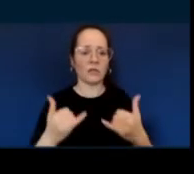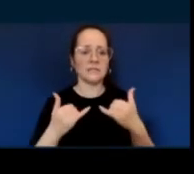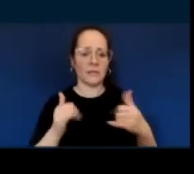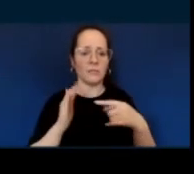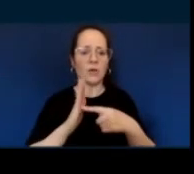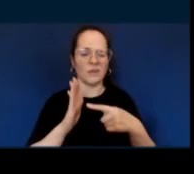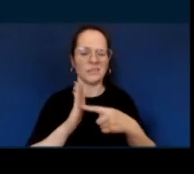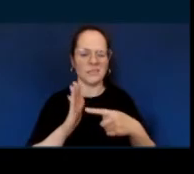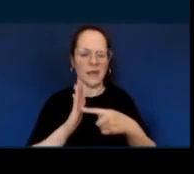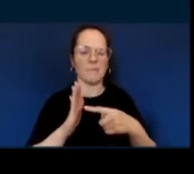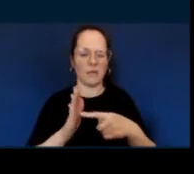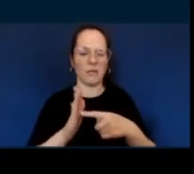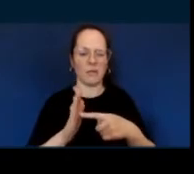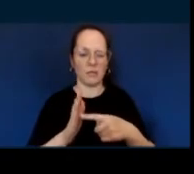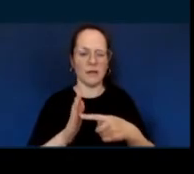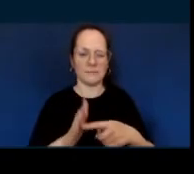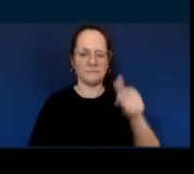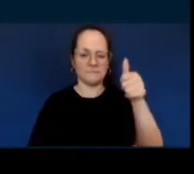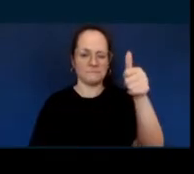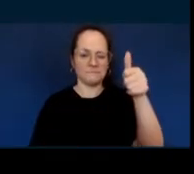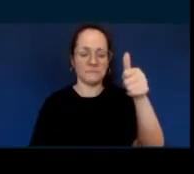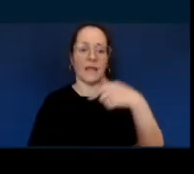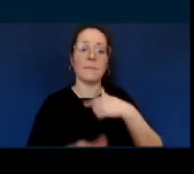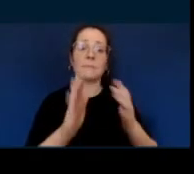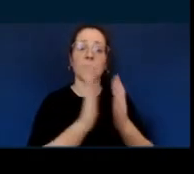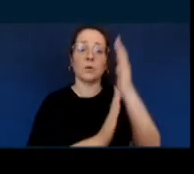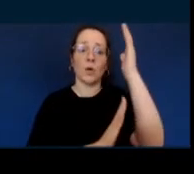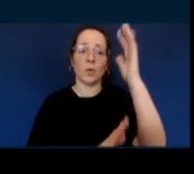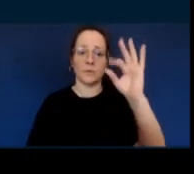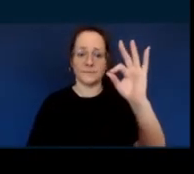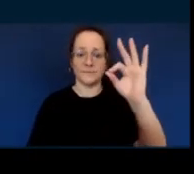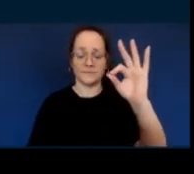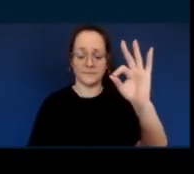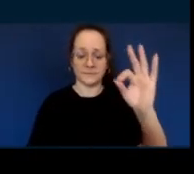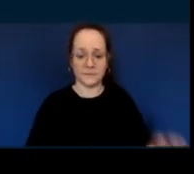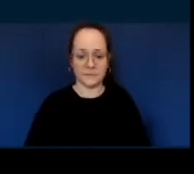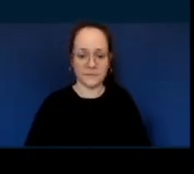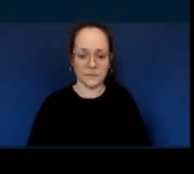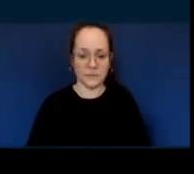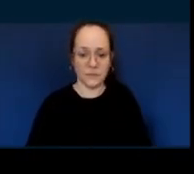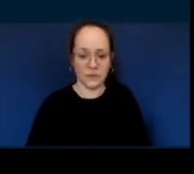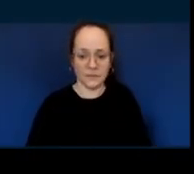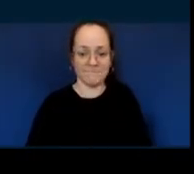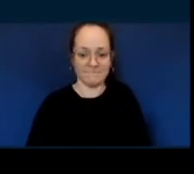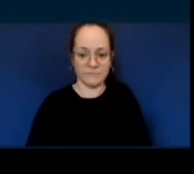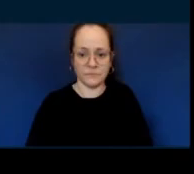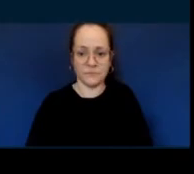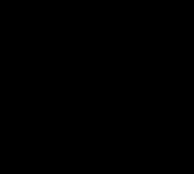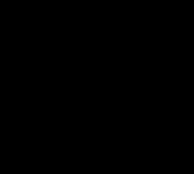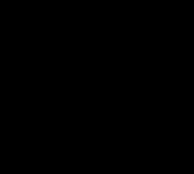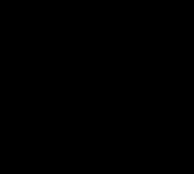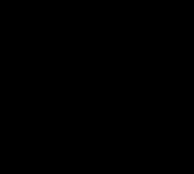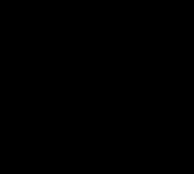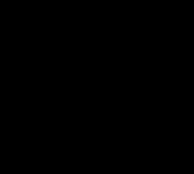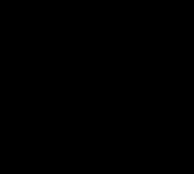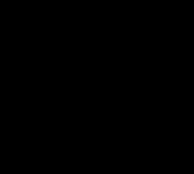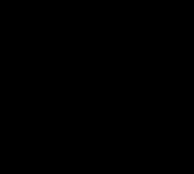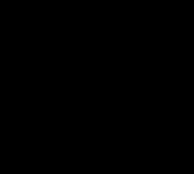THAT'S MAKING A LOT OF HEAD LINES THESE DAYS IS THE MOVEMENT, IN VISUAL MEDIA, THE FEMALE NIPPLE MUST BE COVERED, NOT THE BEST TISSUE JUST THE